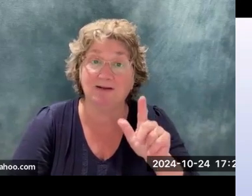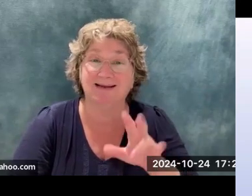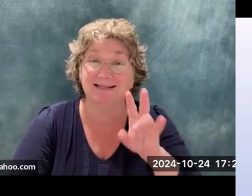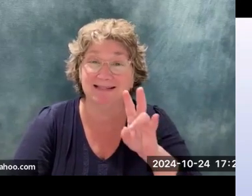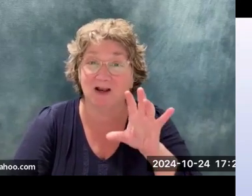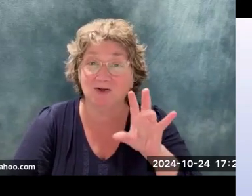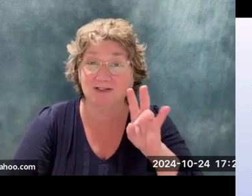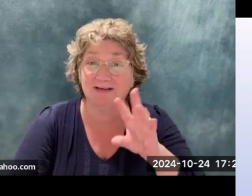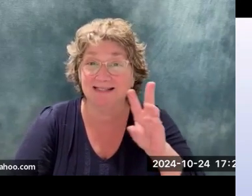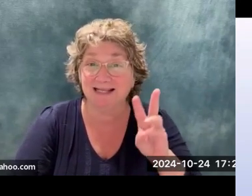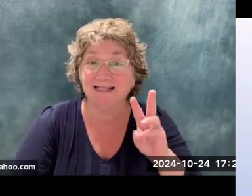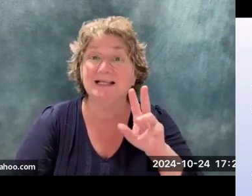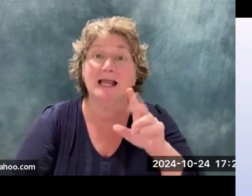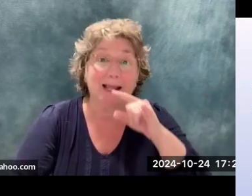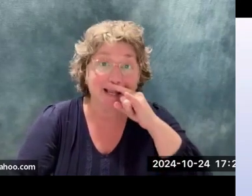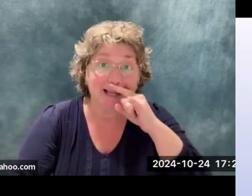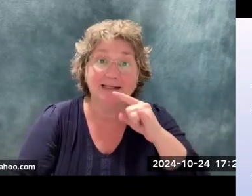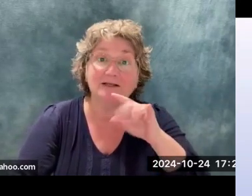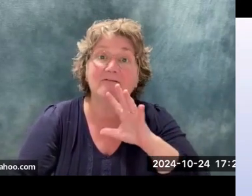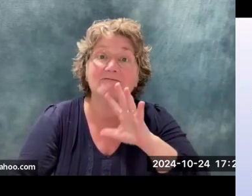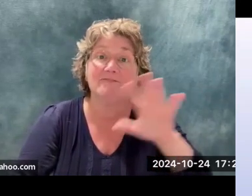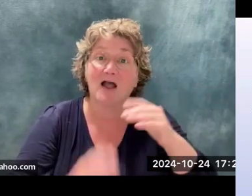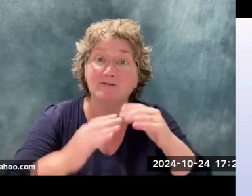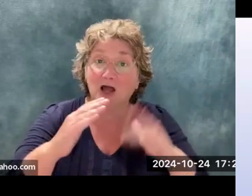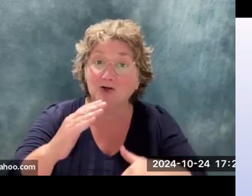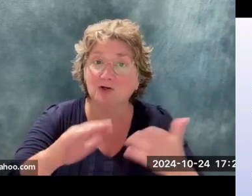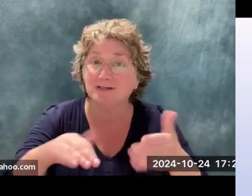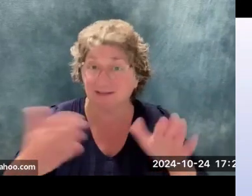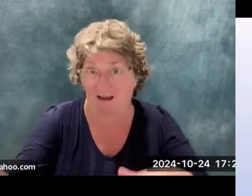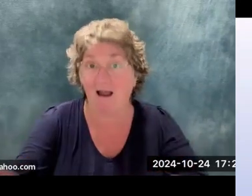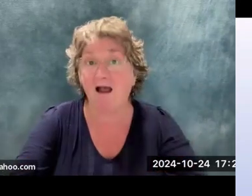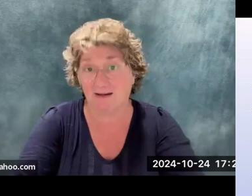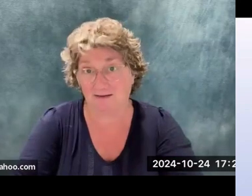I've heard people say on television, children don't die of COVID. Wrong.